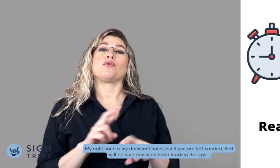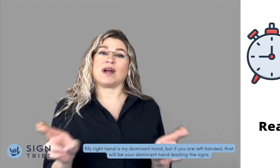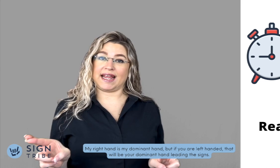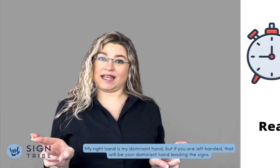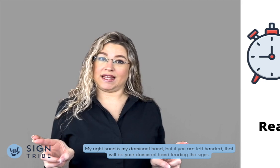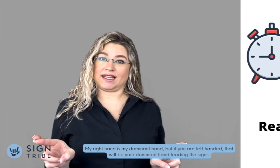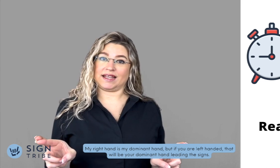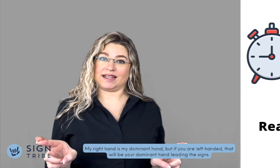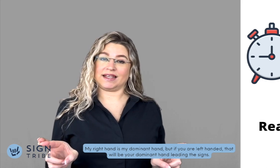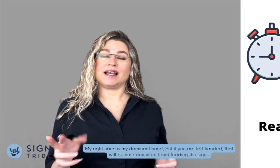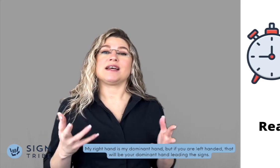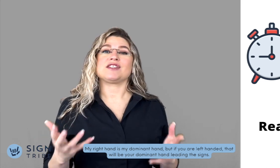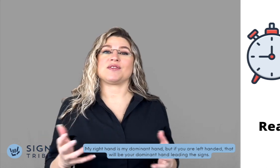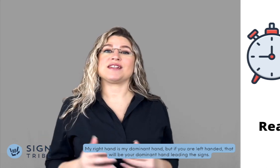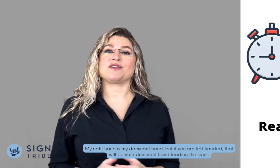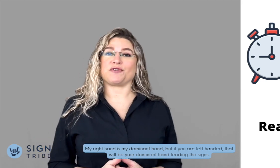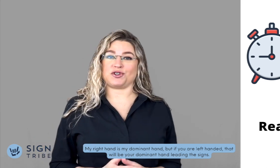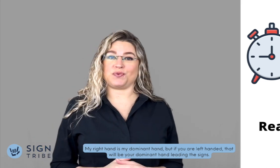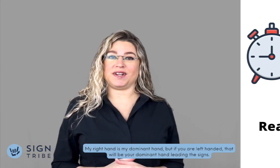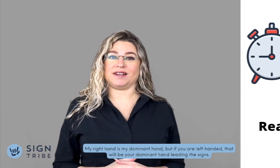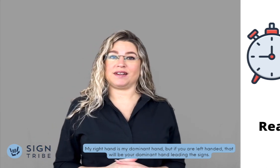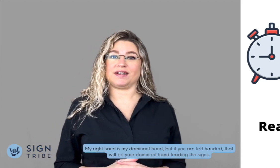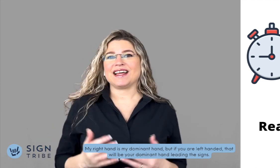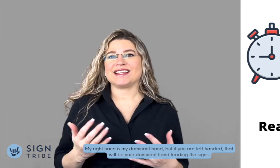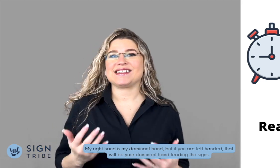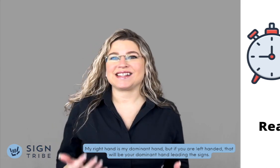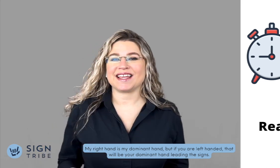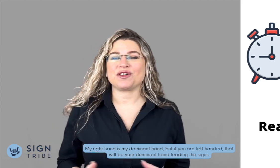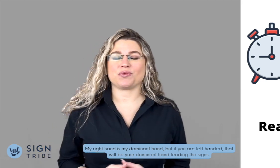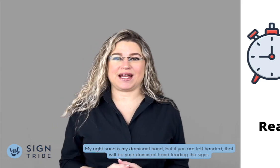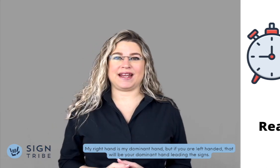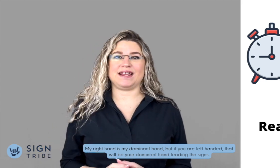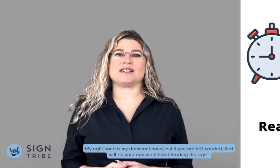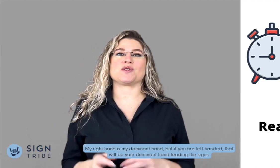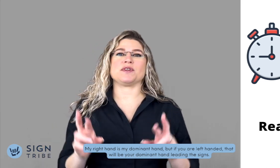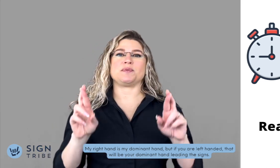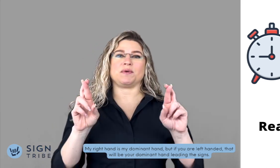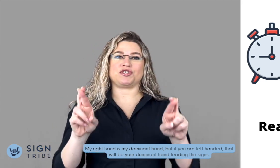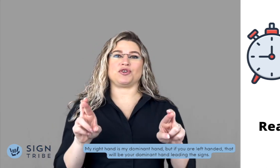Ready. So that's the first one. The second ready is going to be with two